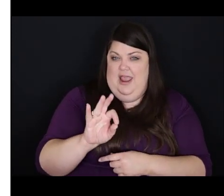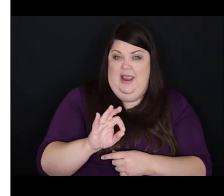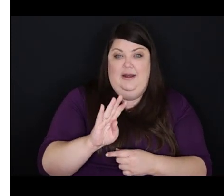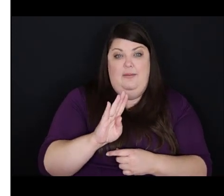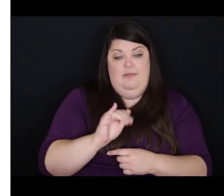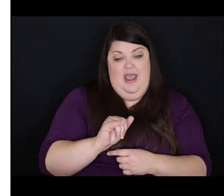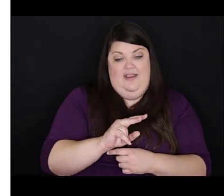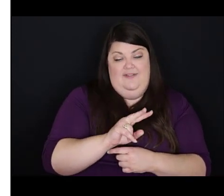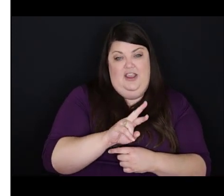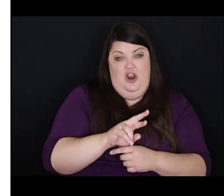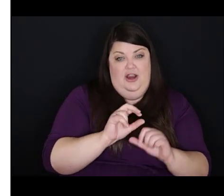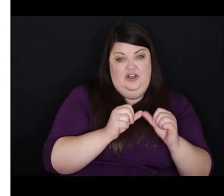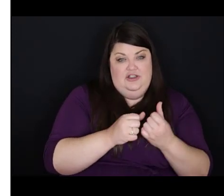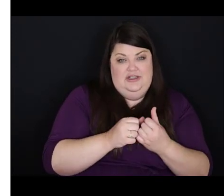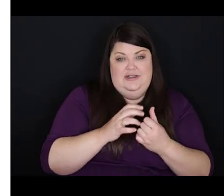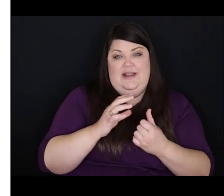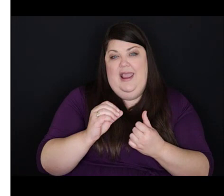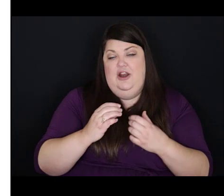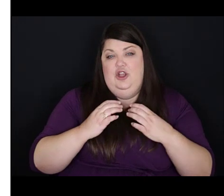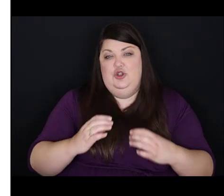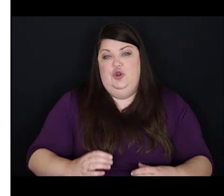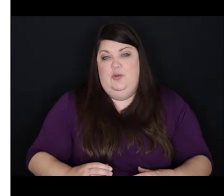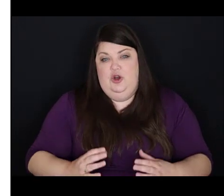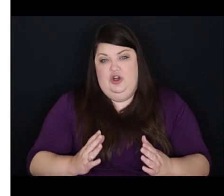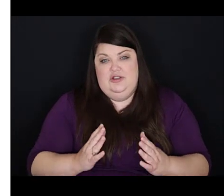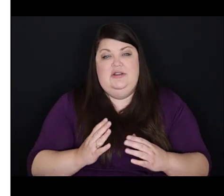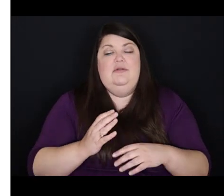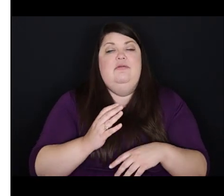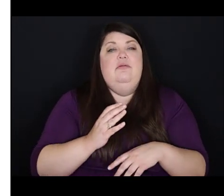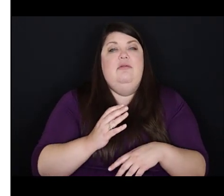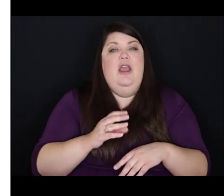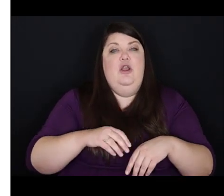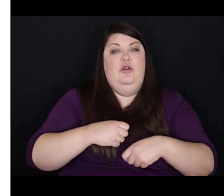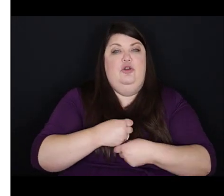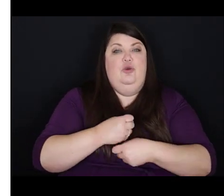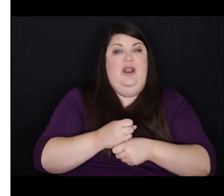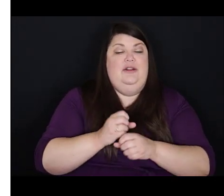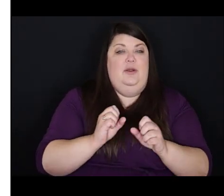VR consumers, that creates opportunities for competitive integrated employment.